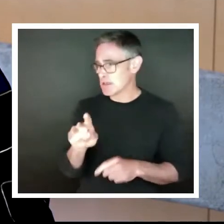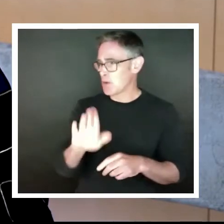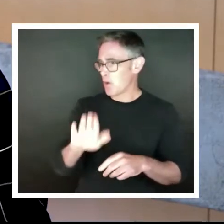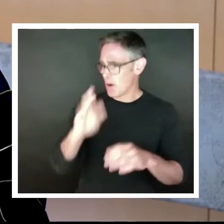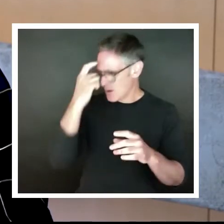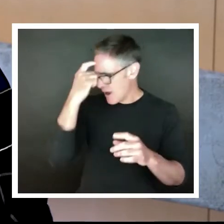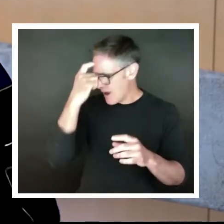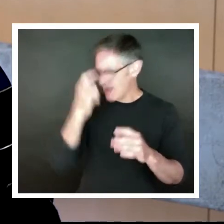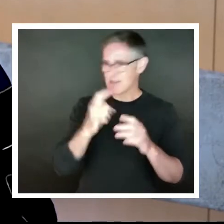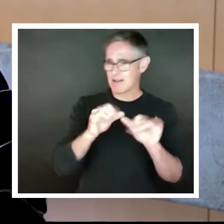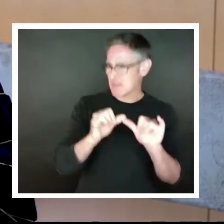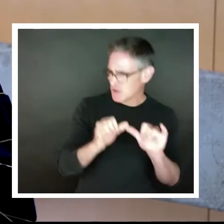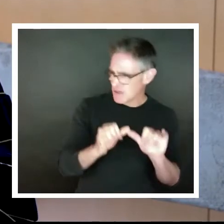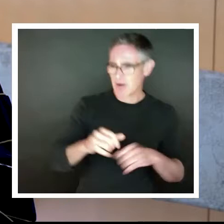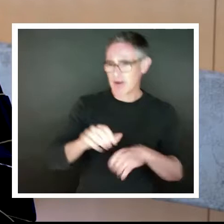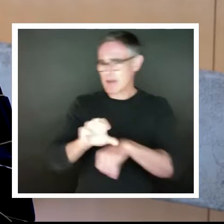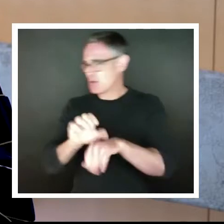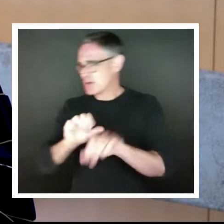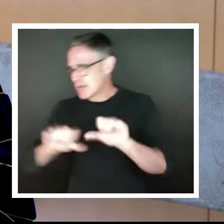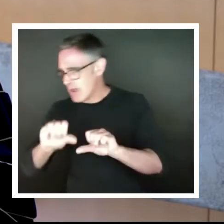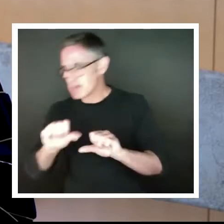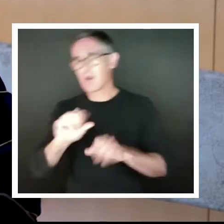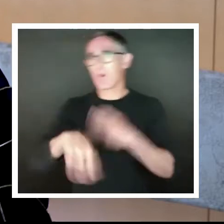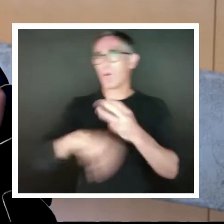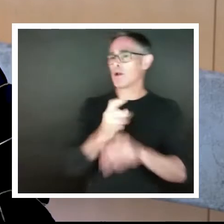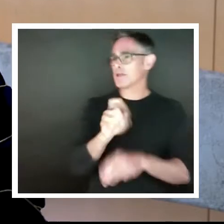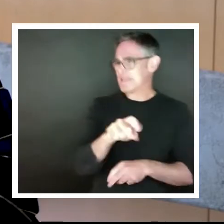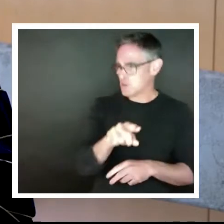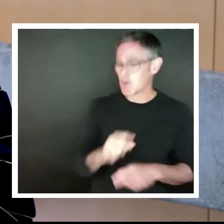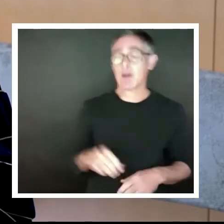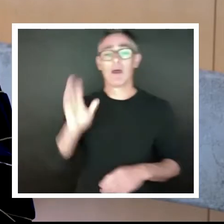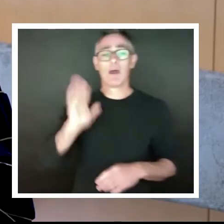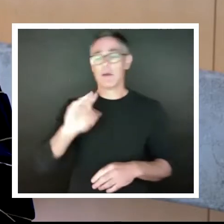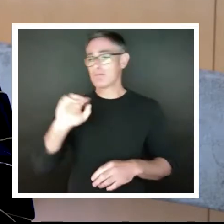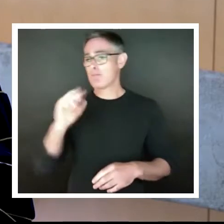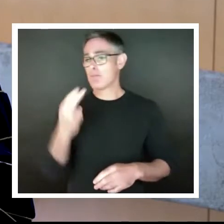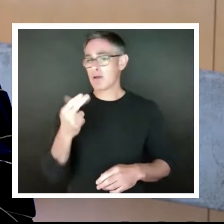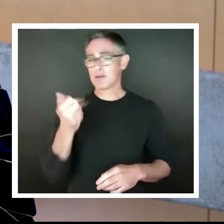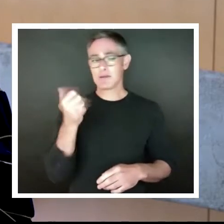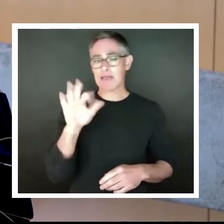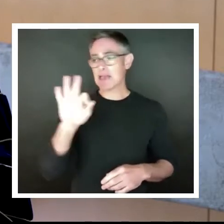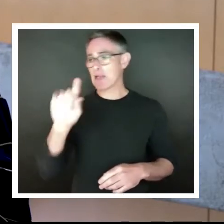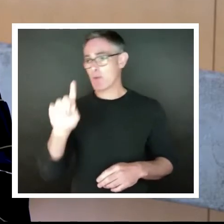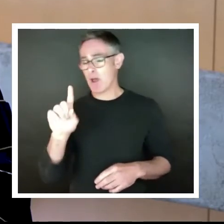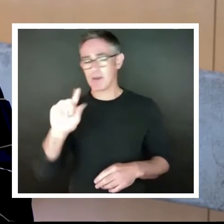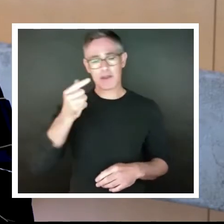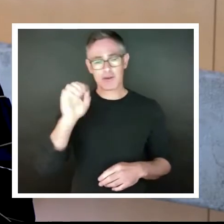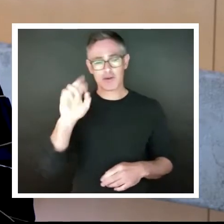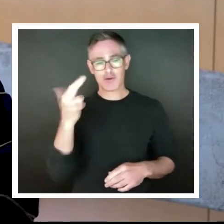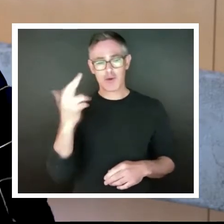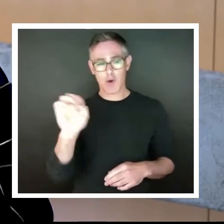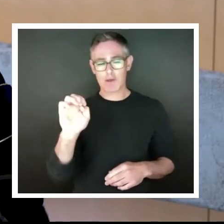The world needs you now more than ever. In March of 1991, George Holliday used a then cutting edge